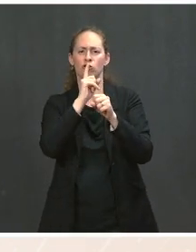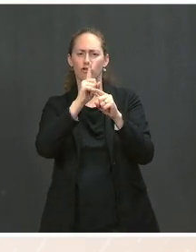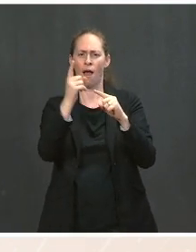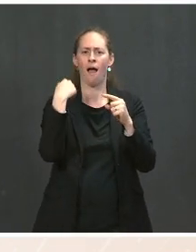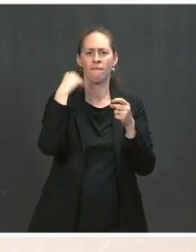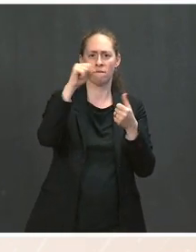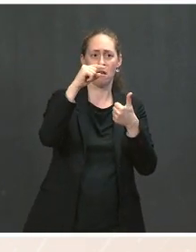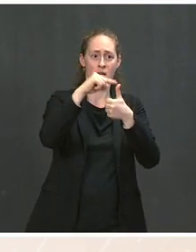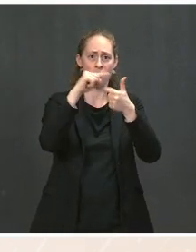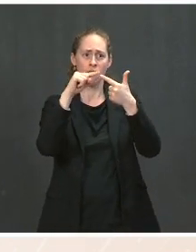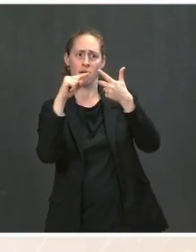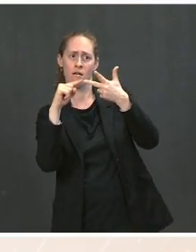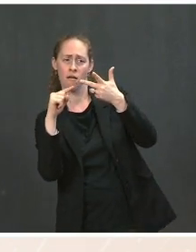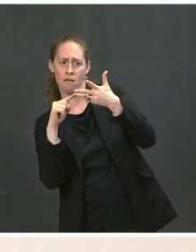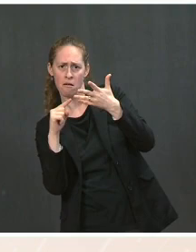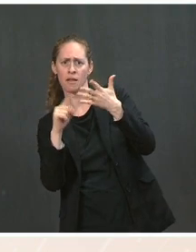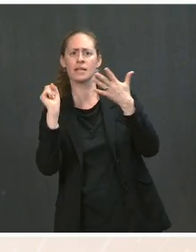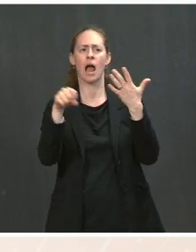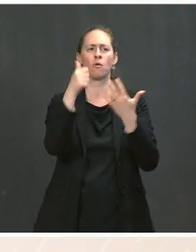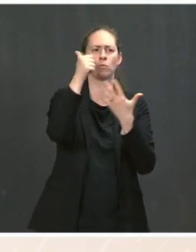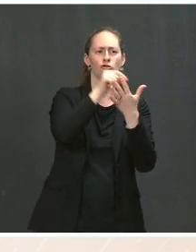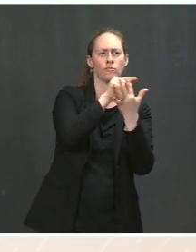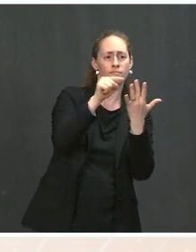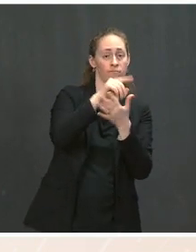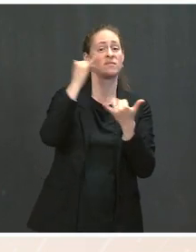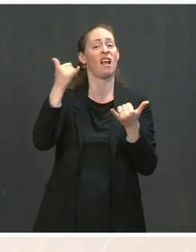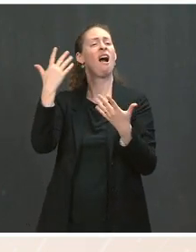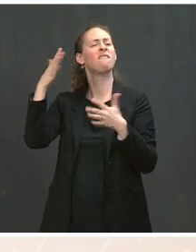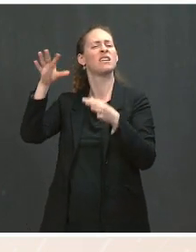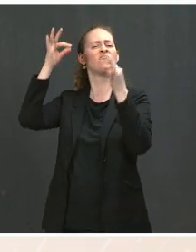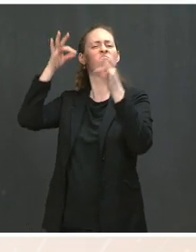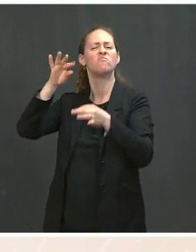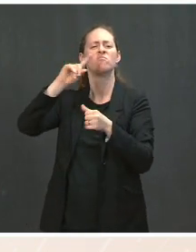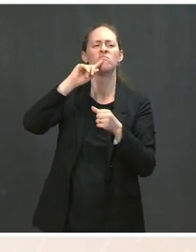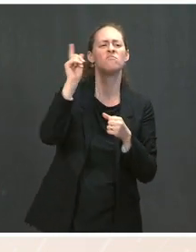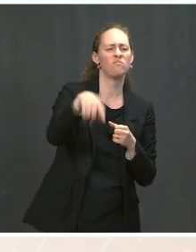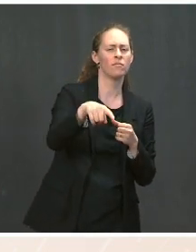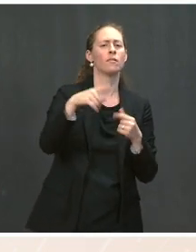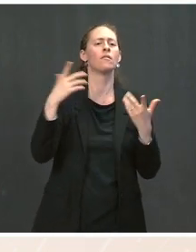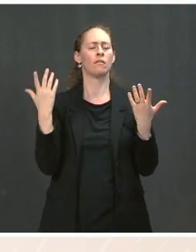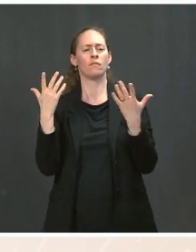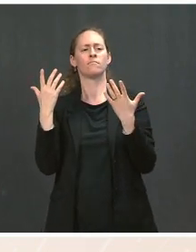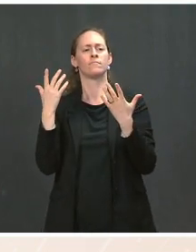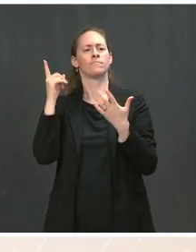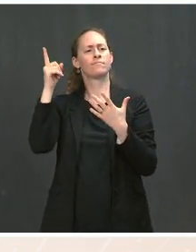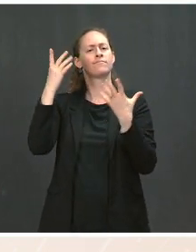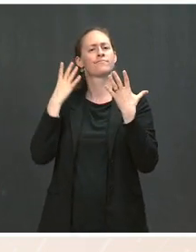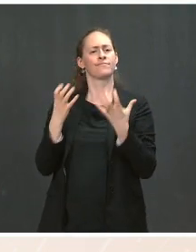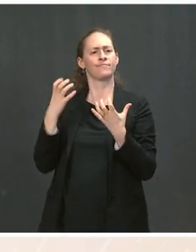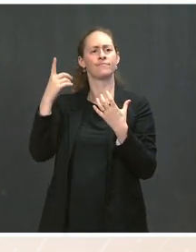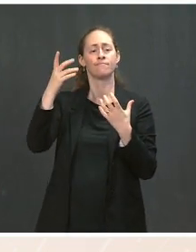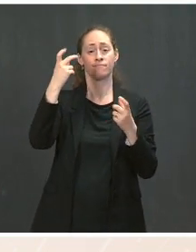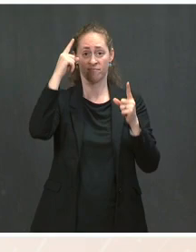that provides authority for relevant agencies to target any sector of the Russian economy and anyone determined to be a leader, official,